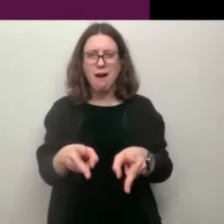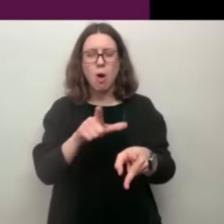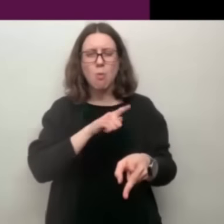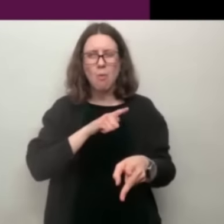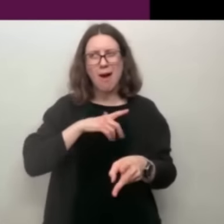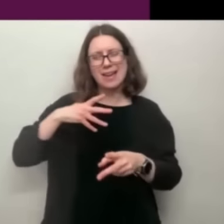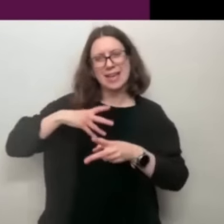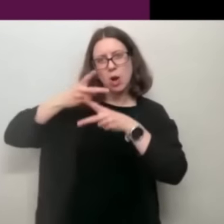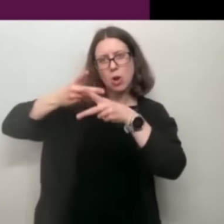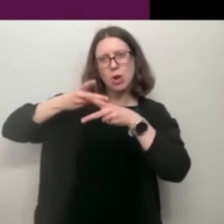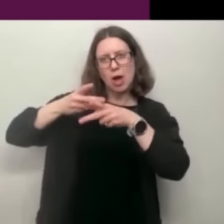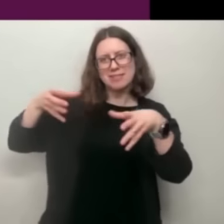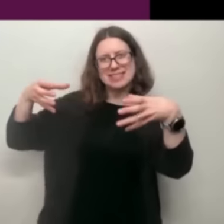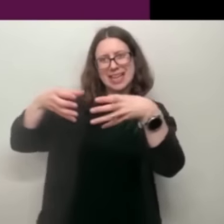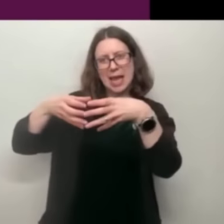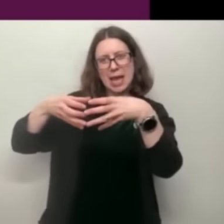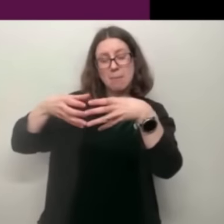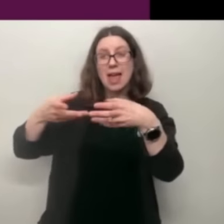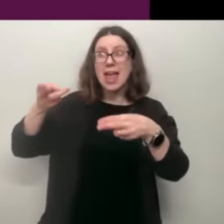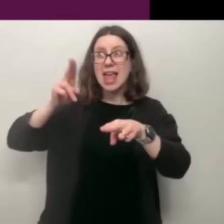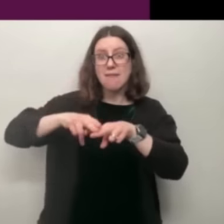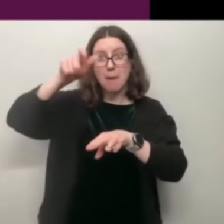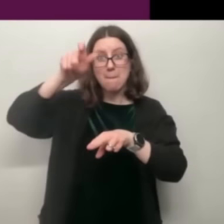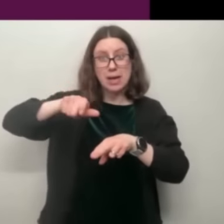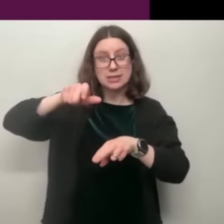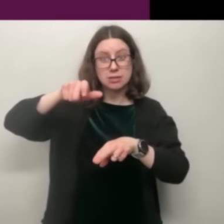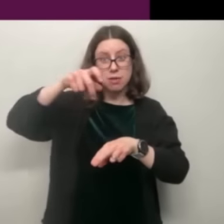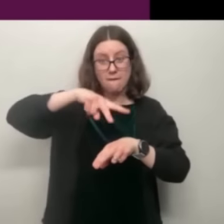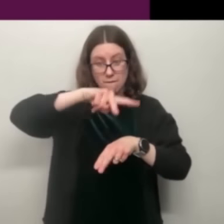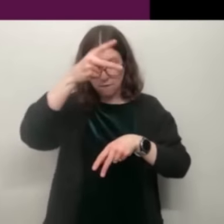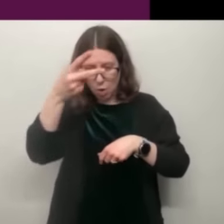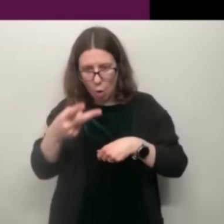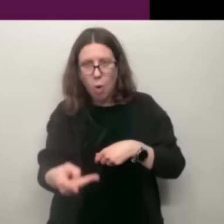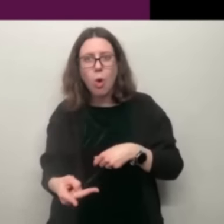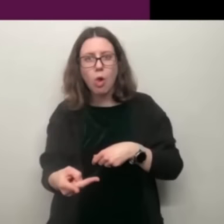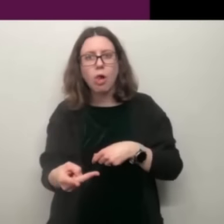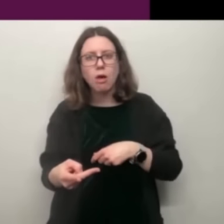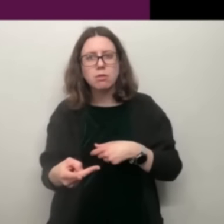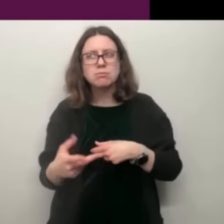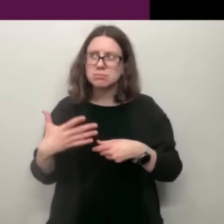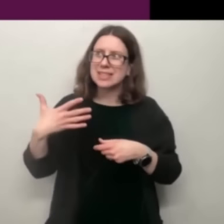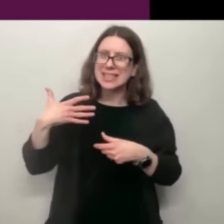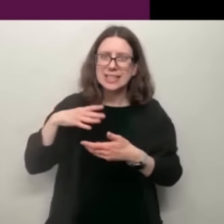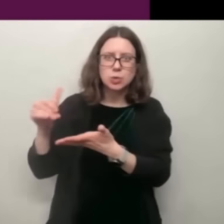should anyone actually fall from the scaffolding. Something that never occurred to me actually until I went into the scaffolding